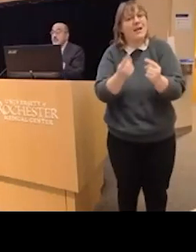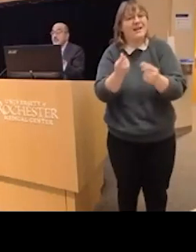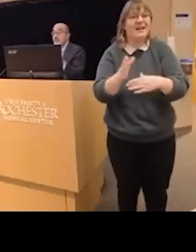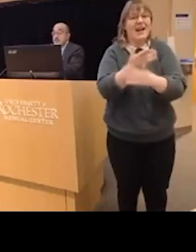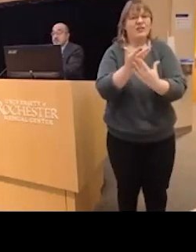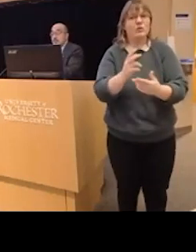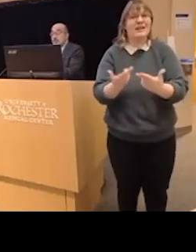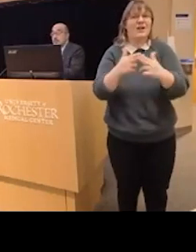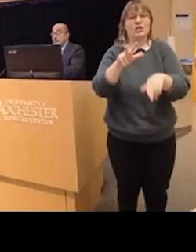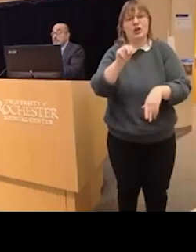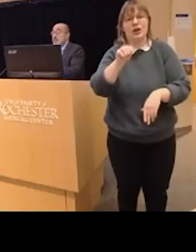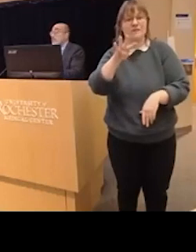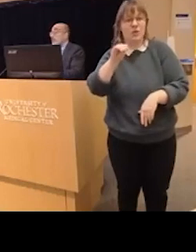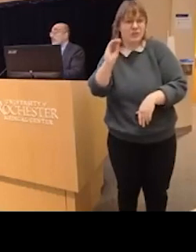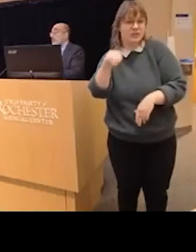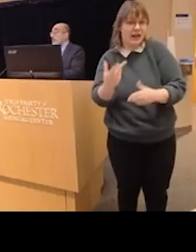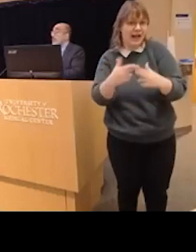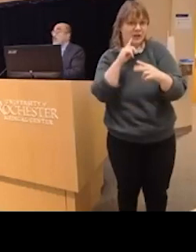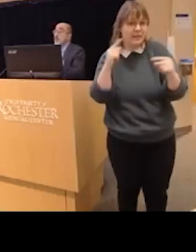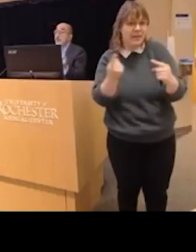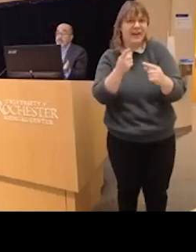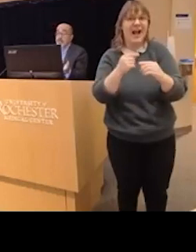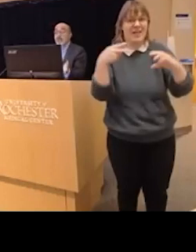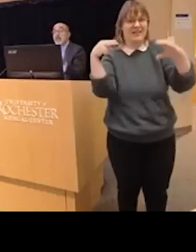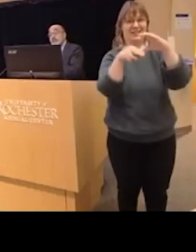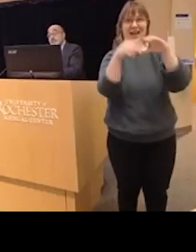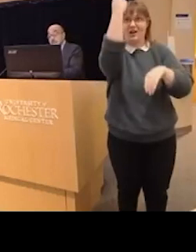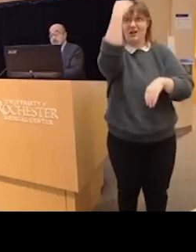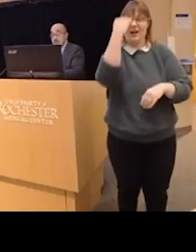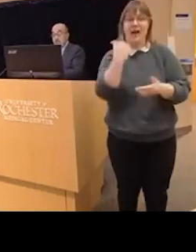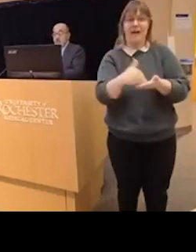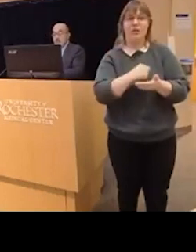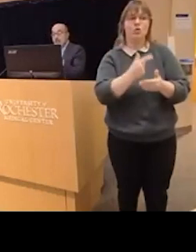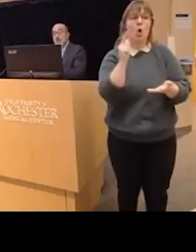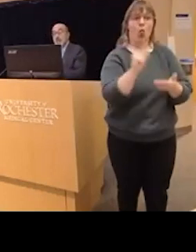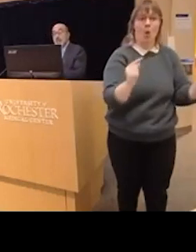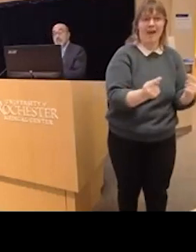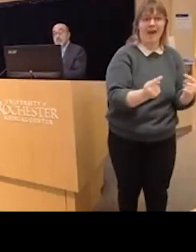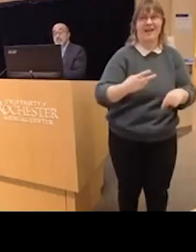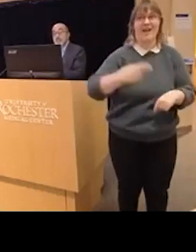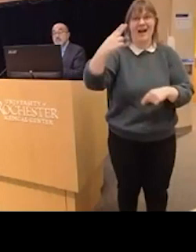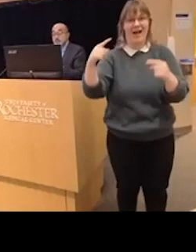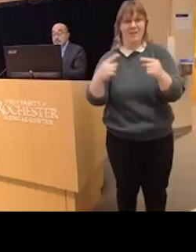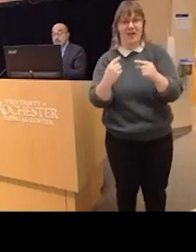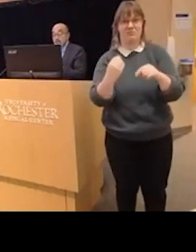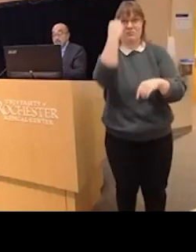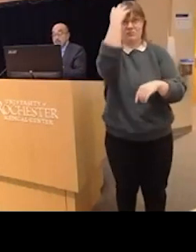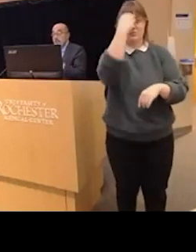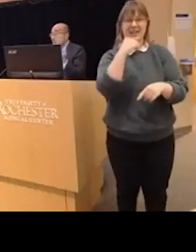in pain that would sustain and then we scan them again so we get people in a low pain State and a high pain State we had them come back and we did the same thing with heat pain so we gave them